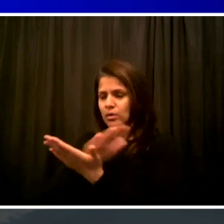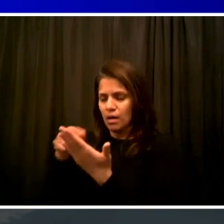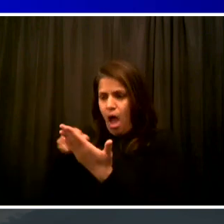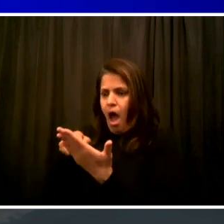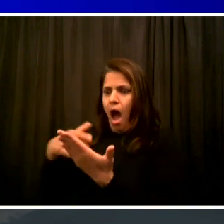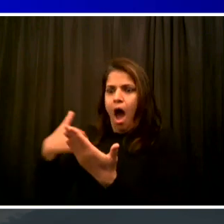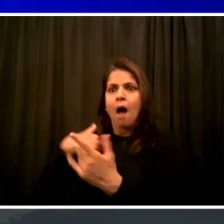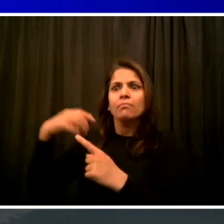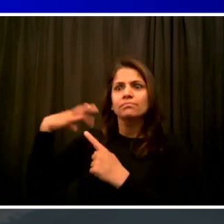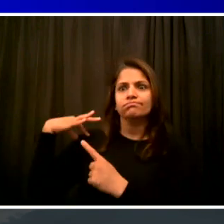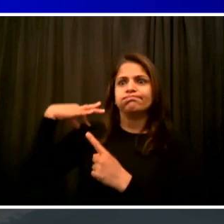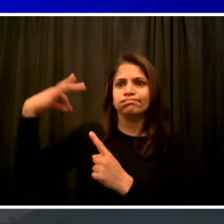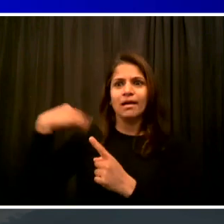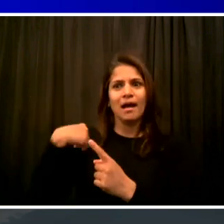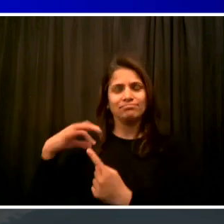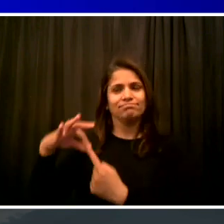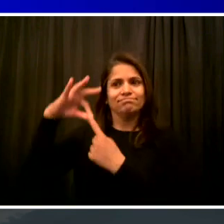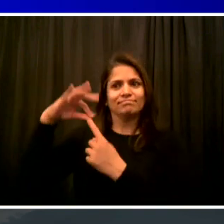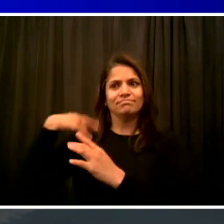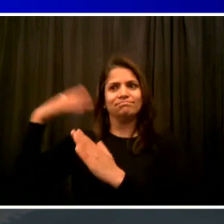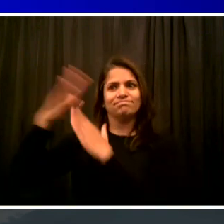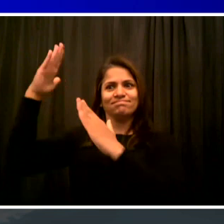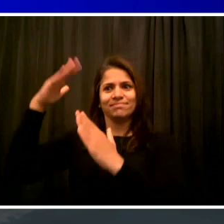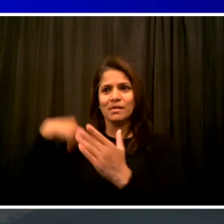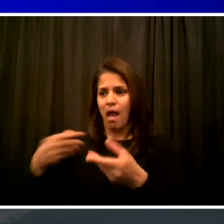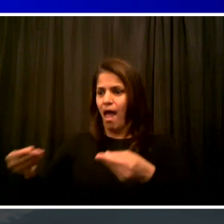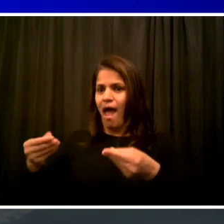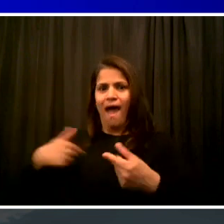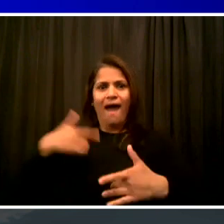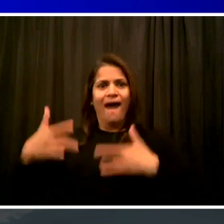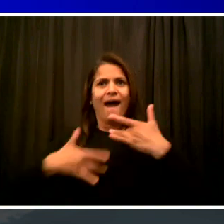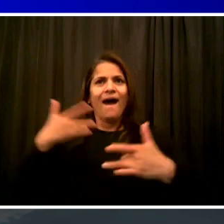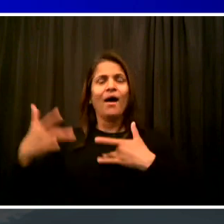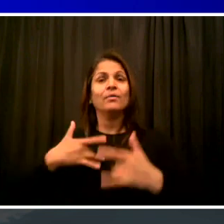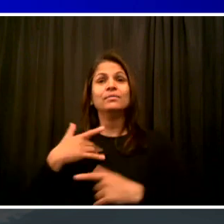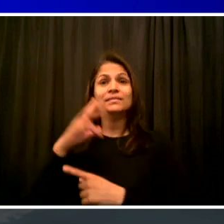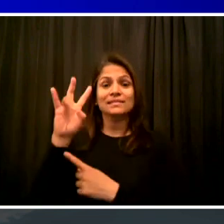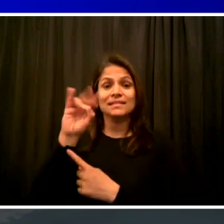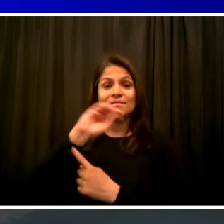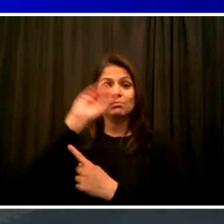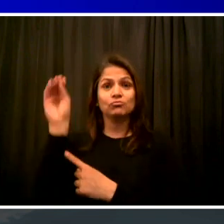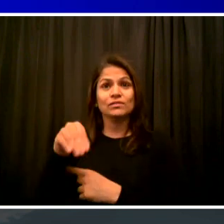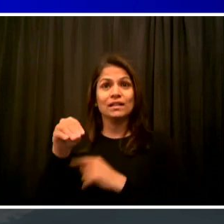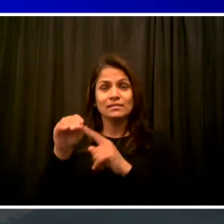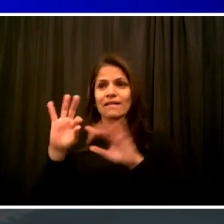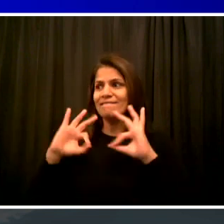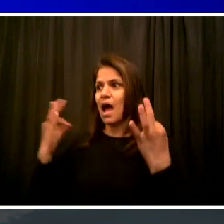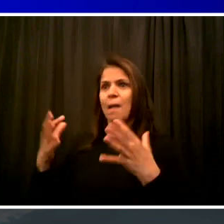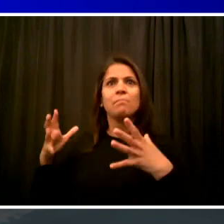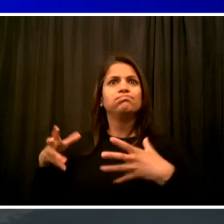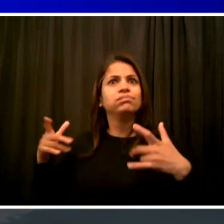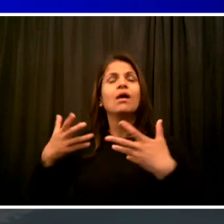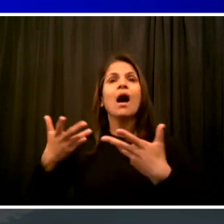77% OF FAMILIES GOT THEIR TOP CHOICE IN THESE PRE -KADMISSIONS.